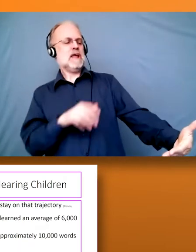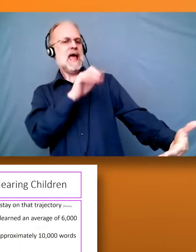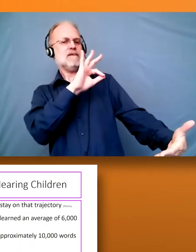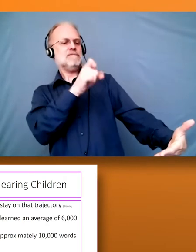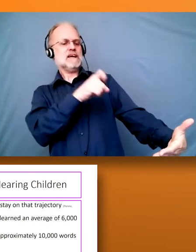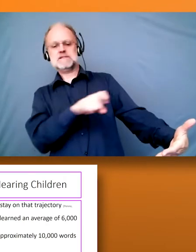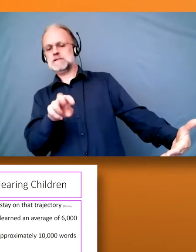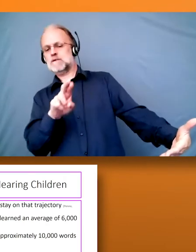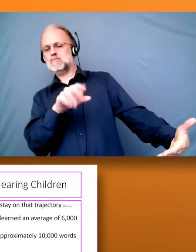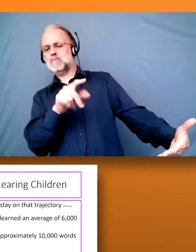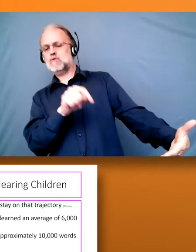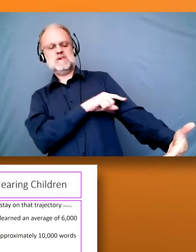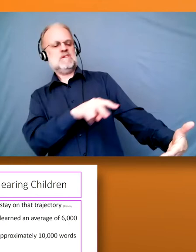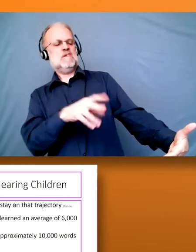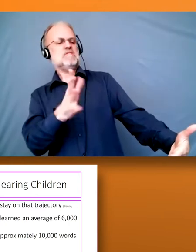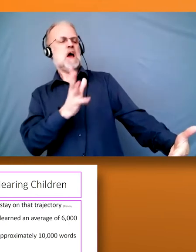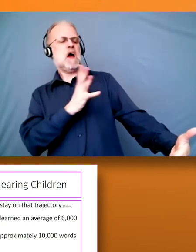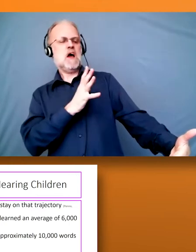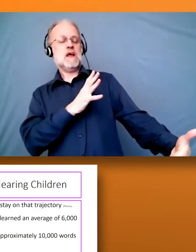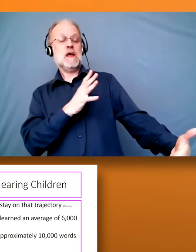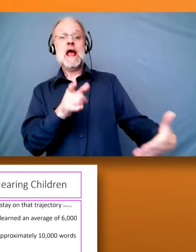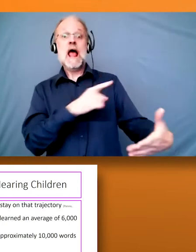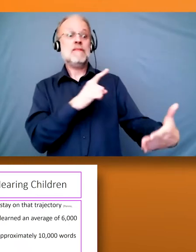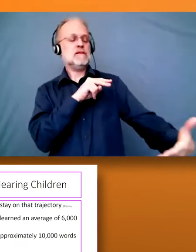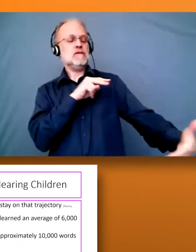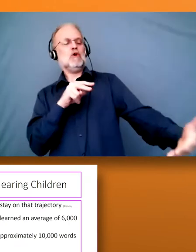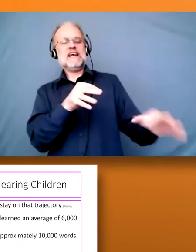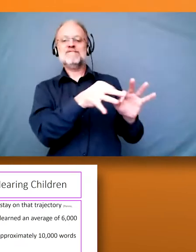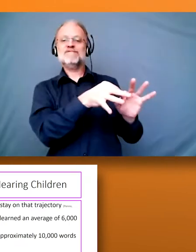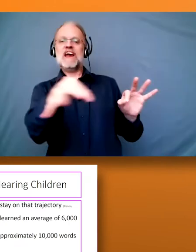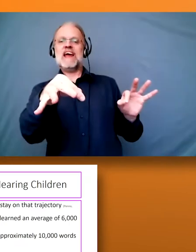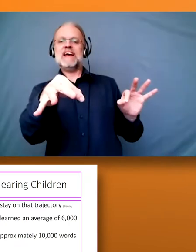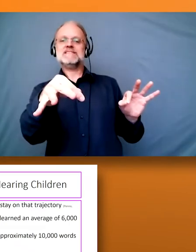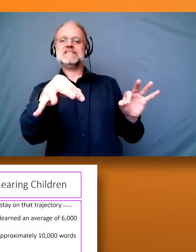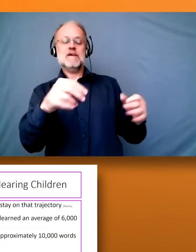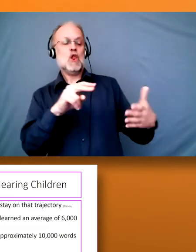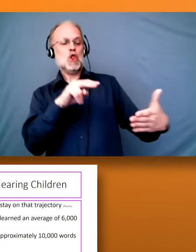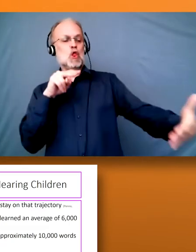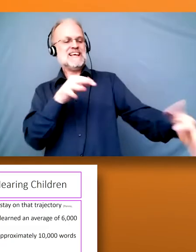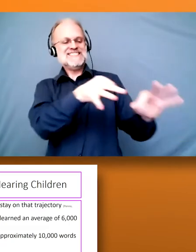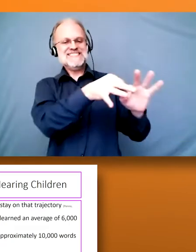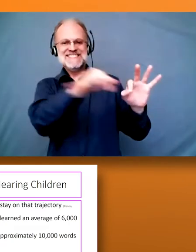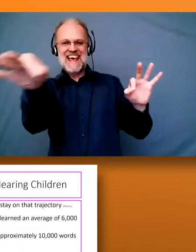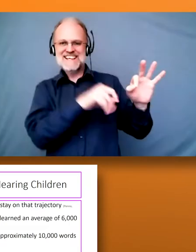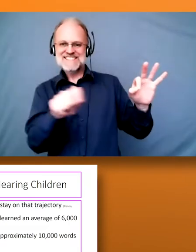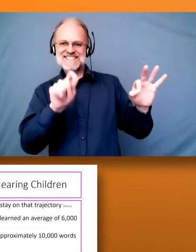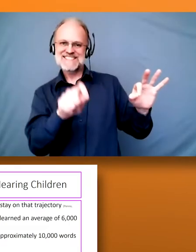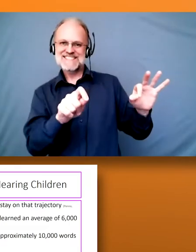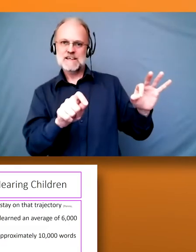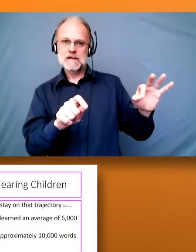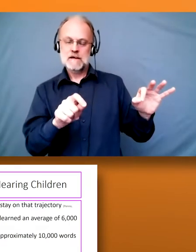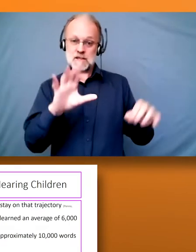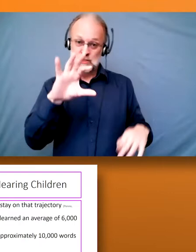You might look at the affixes and the root, then over time, you're looking at a phrase, you're looking at a sentence.